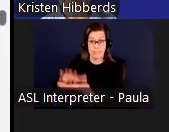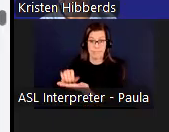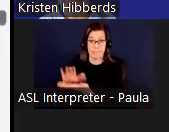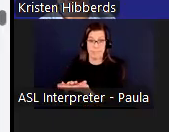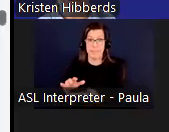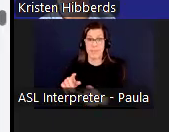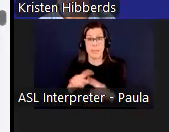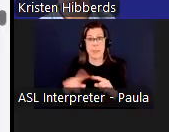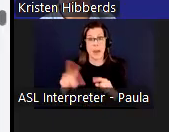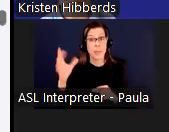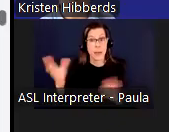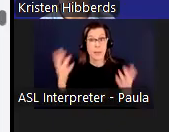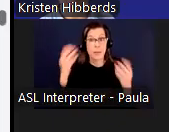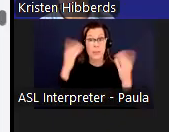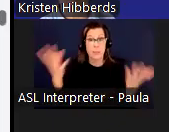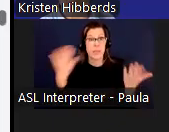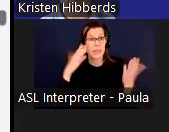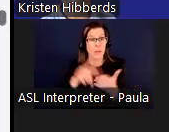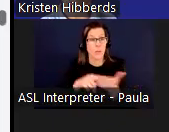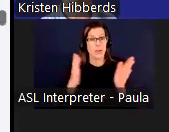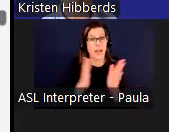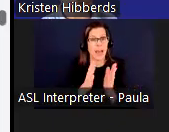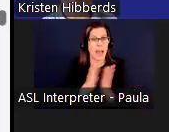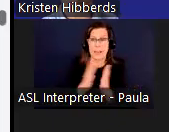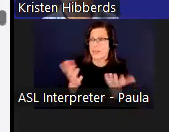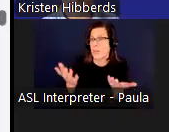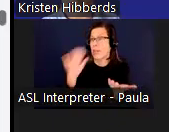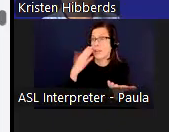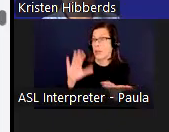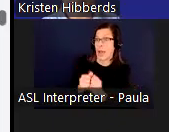wants information doesn't know what to ask for. So they don't know what they don't get what they want.